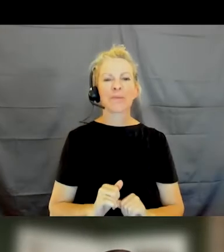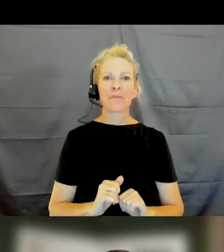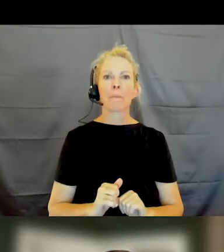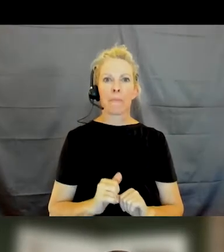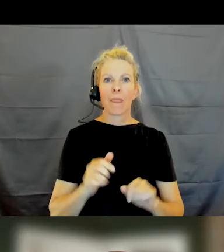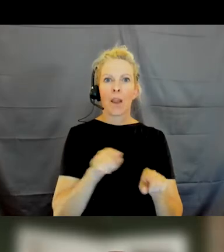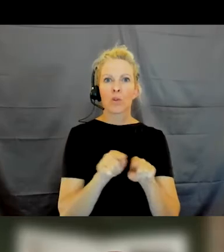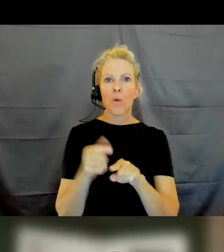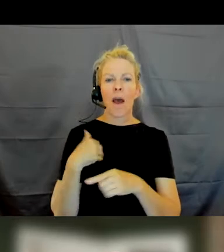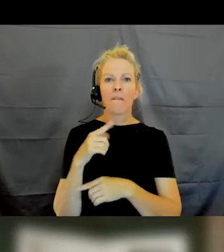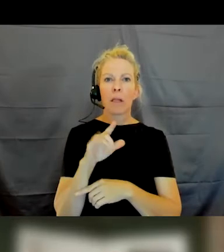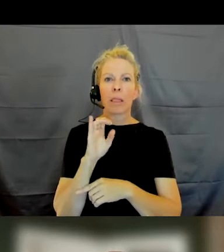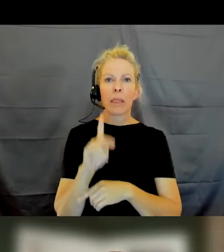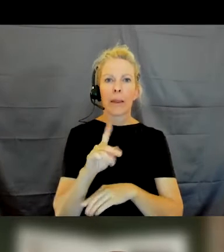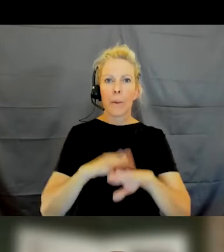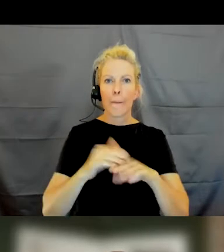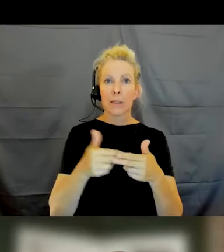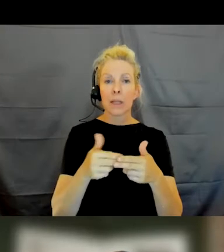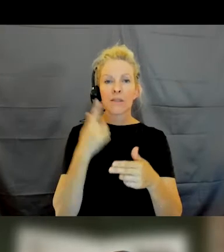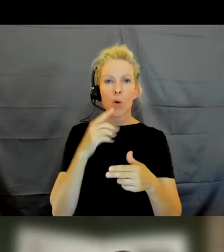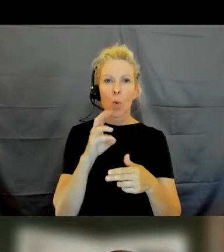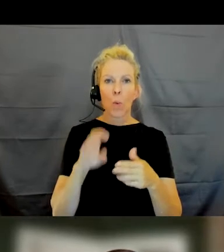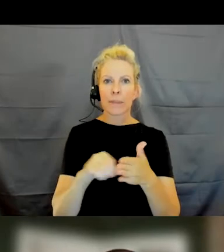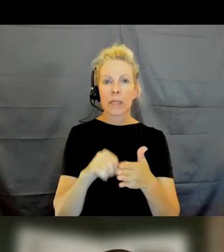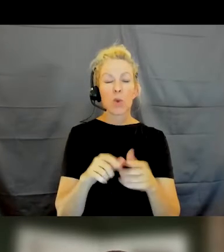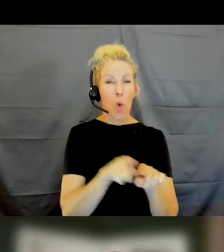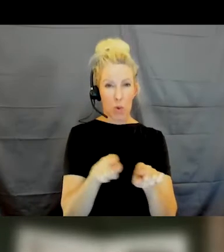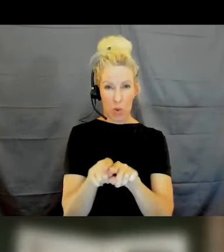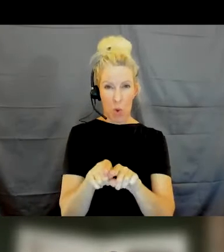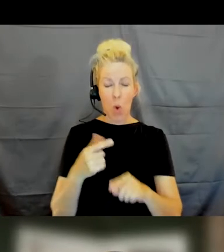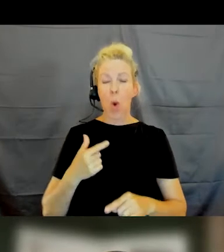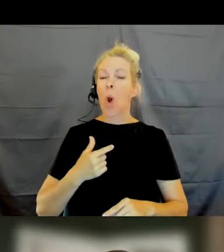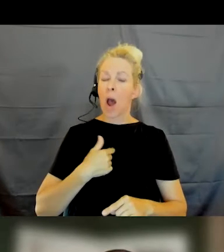also caveat all of this by saying I am fighting a cold and I'm going to do my best to not cough